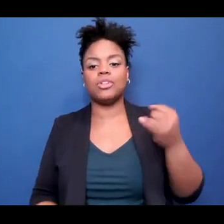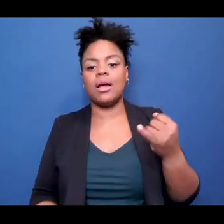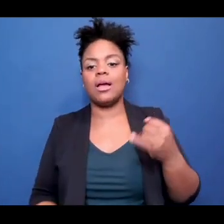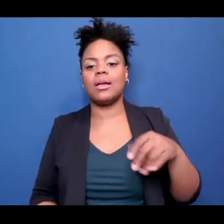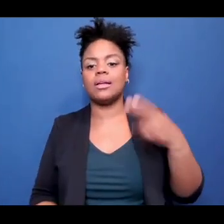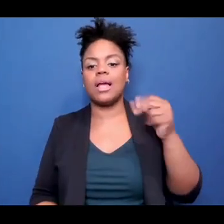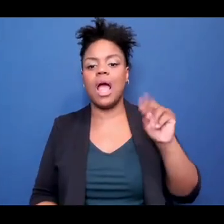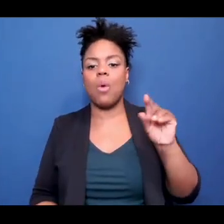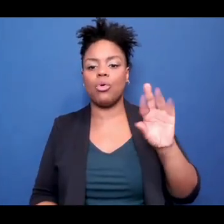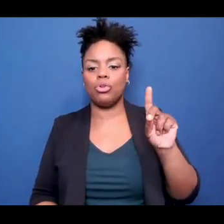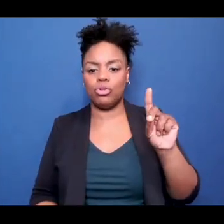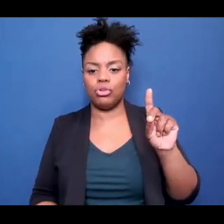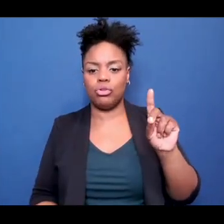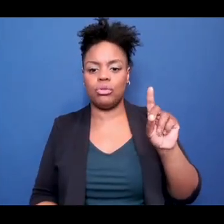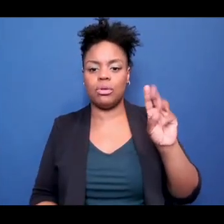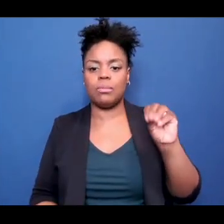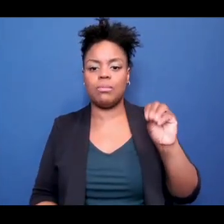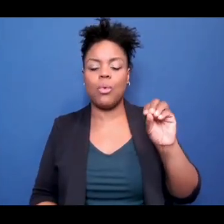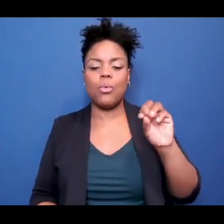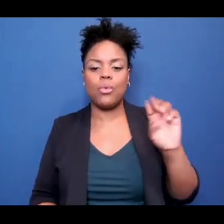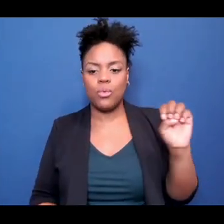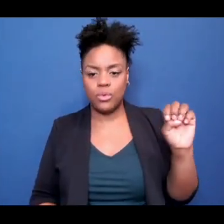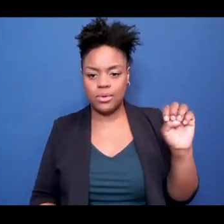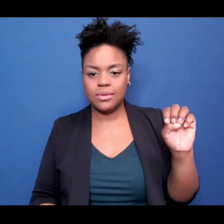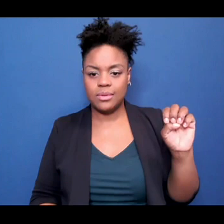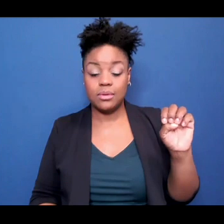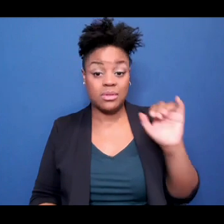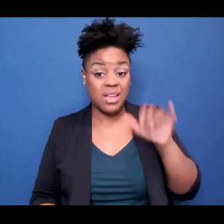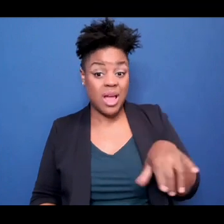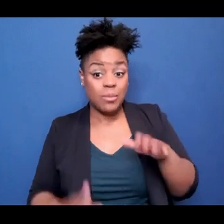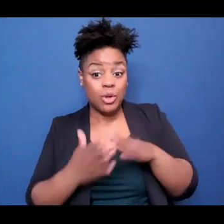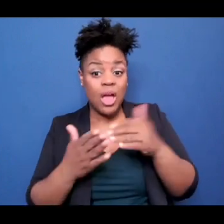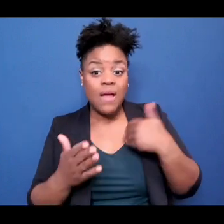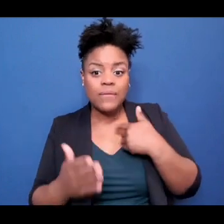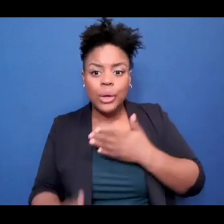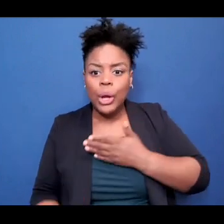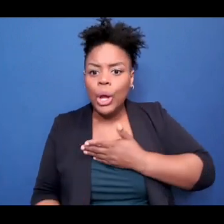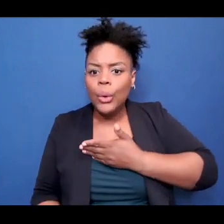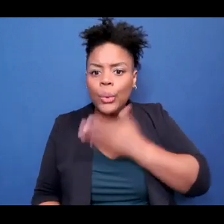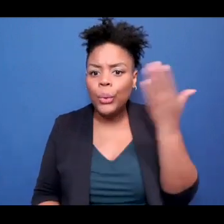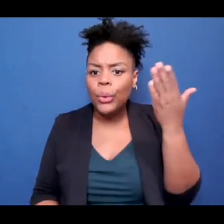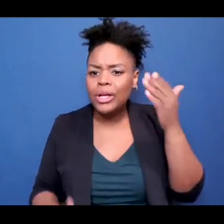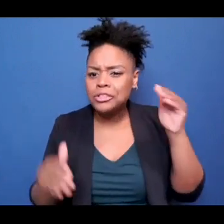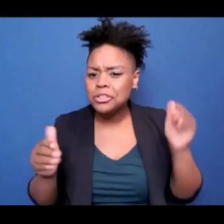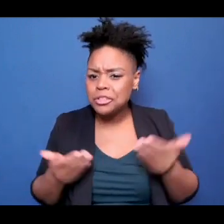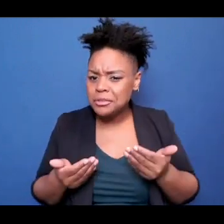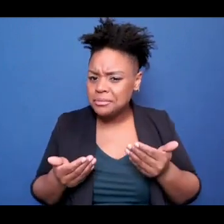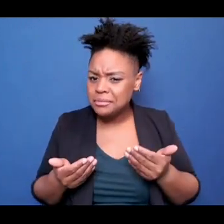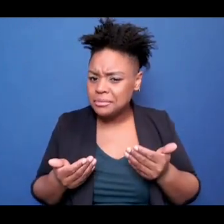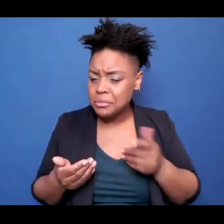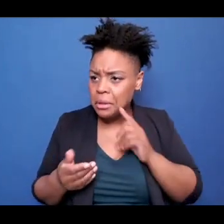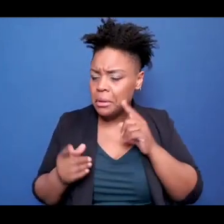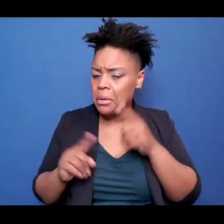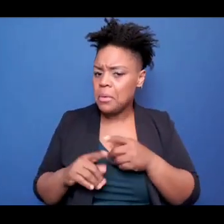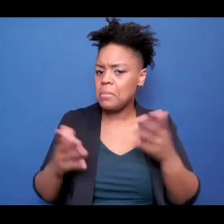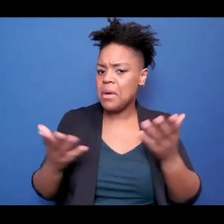WRITTEN BY A J. HOWARD MOORE AND PUBLISHED IN 1916. THE BOOK HAS NO INTRODUCTION SO I DON'T KNOW WHAT THE OVERARCH